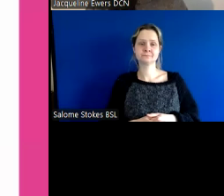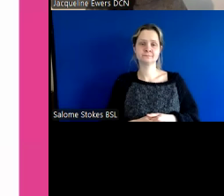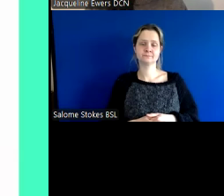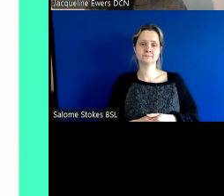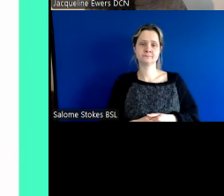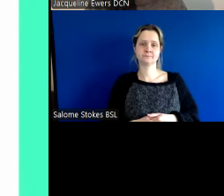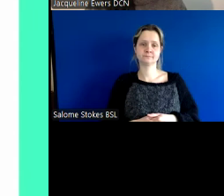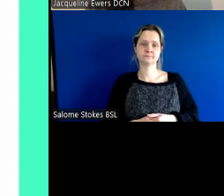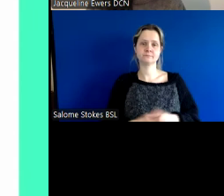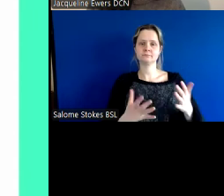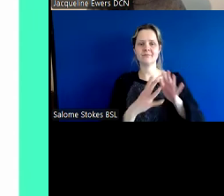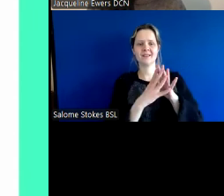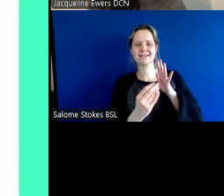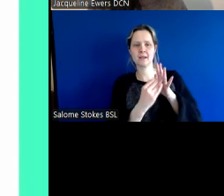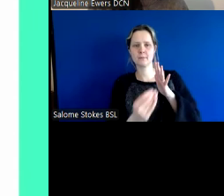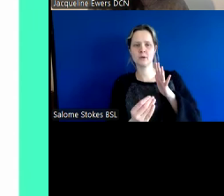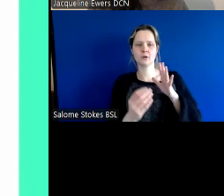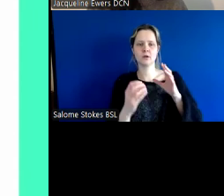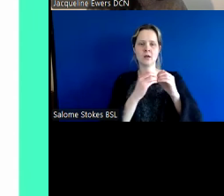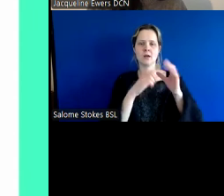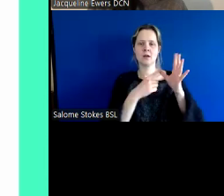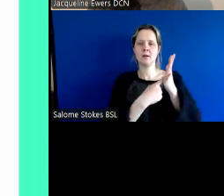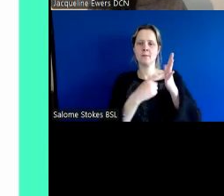This is an example from the Barbican, the Barbican Arts Centre in London.